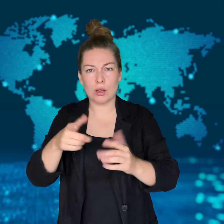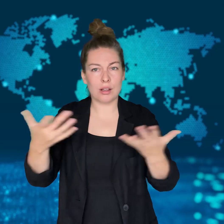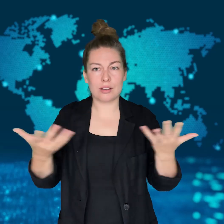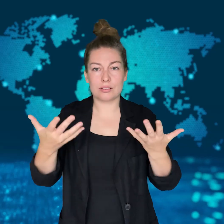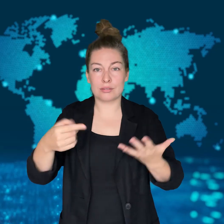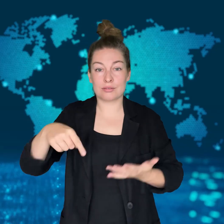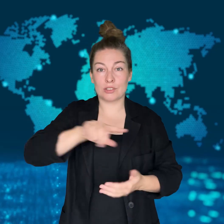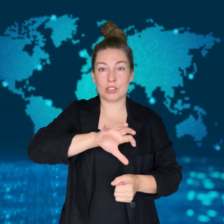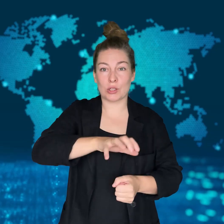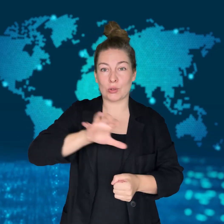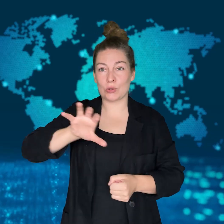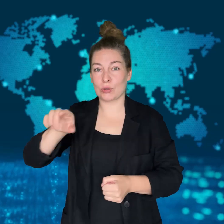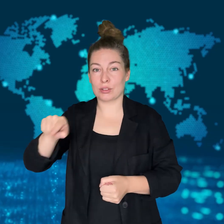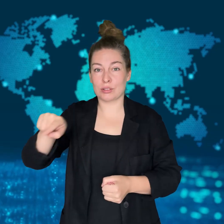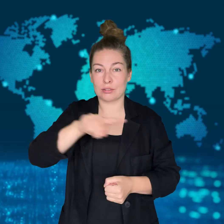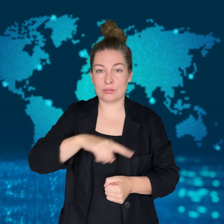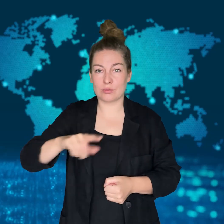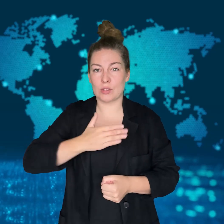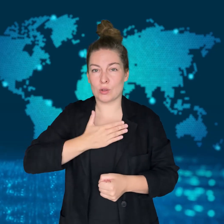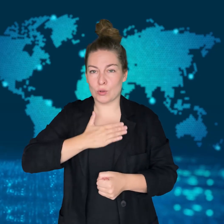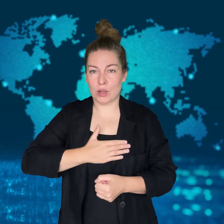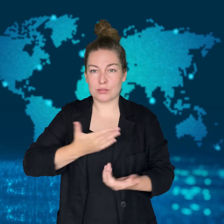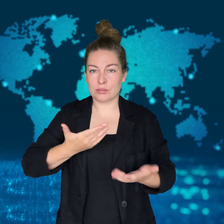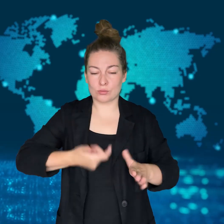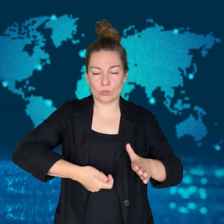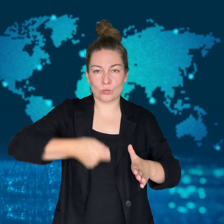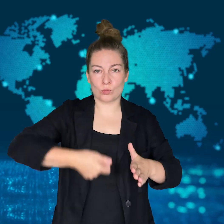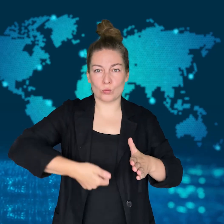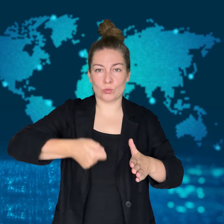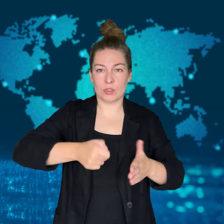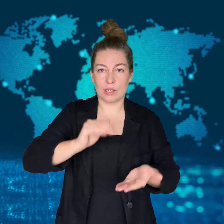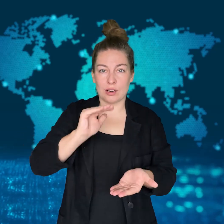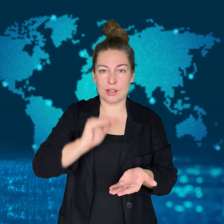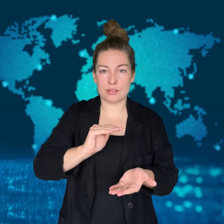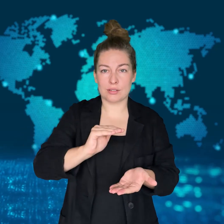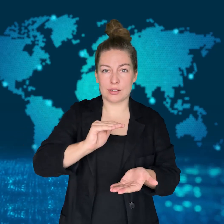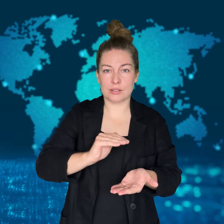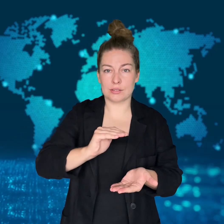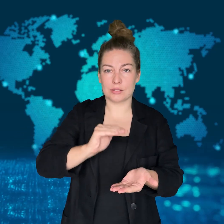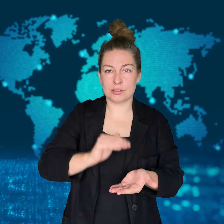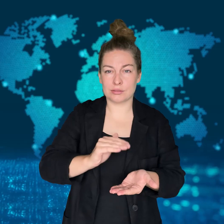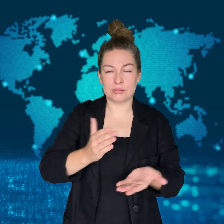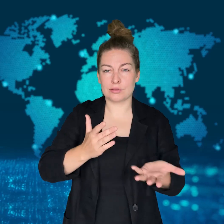their output to support the oil market.